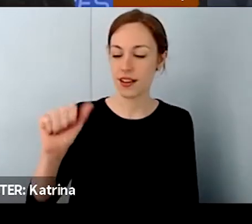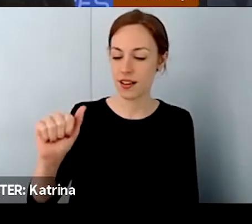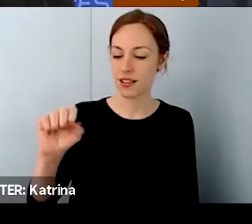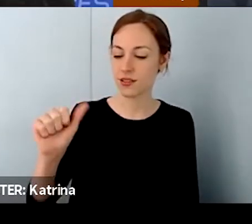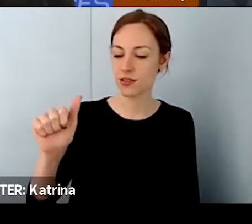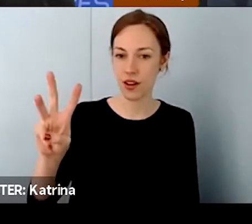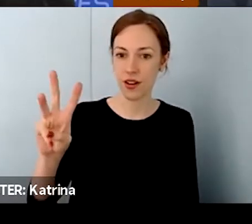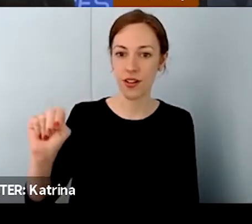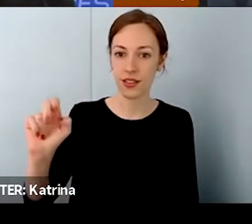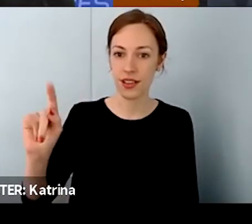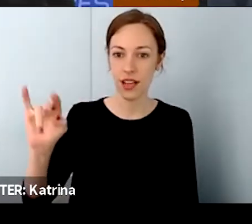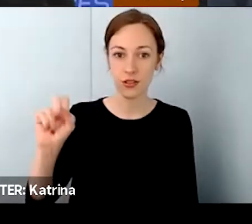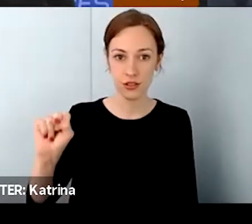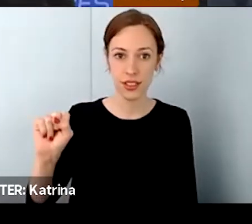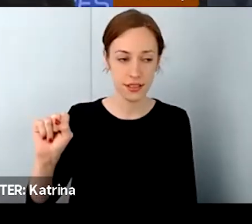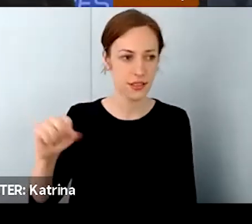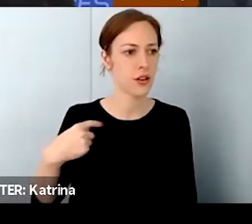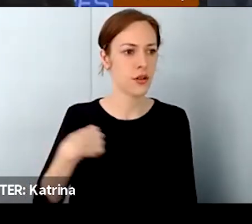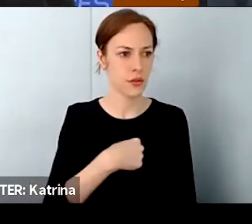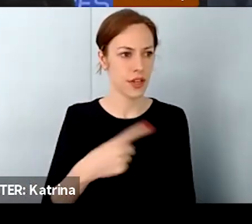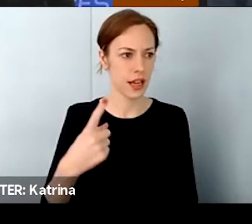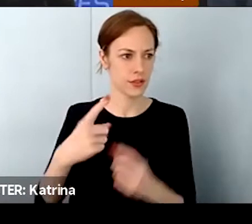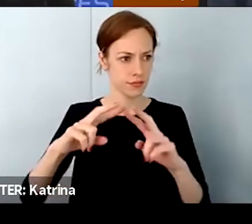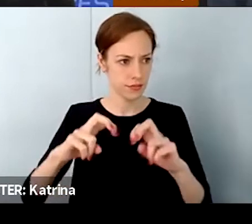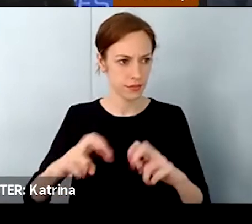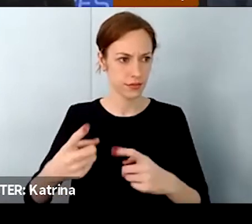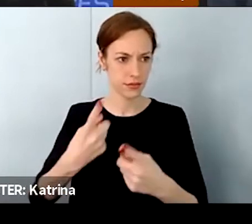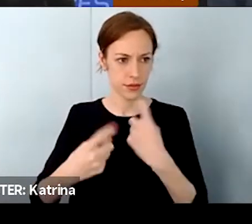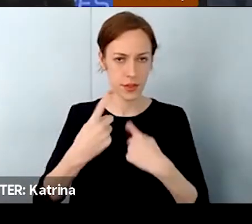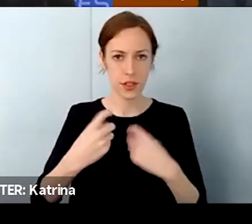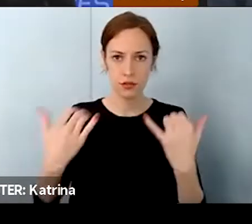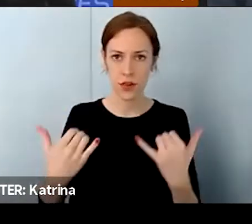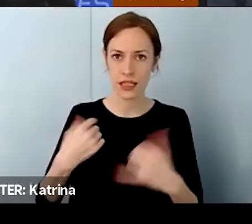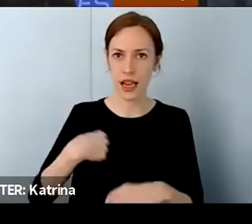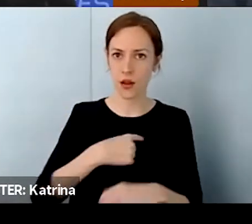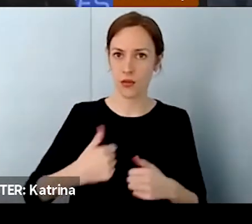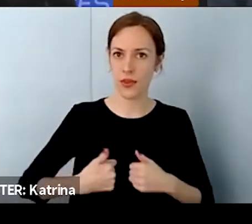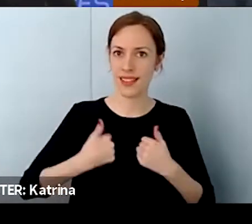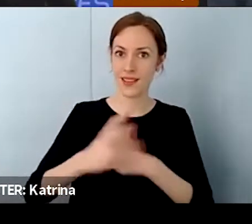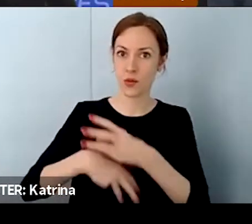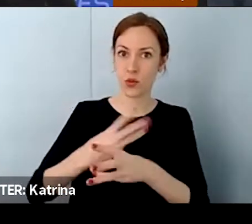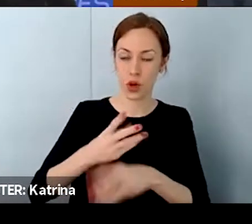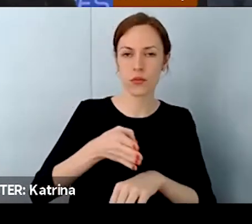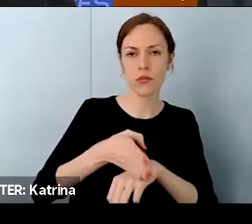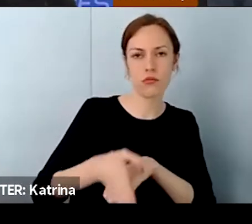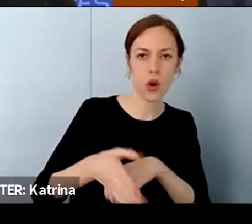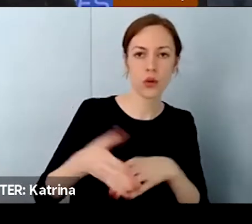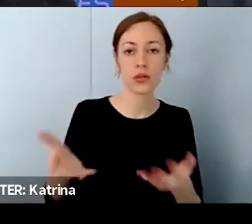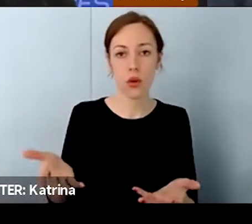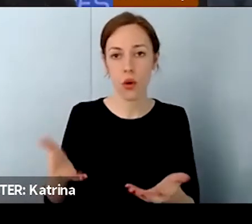What did it take for us to get here, and how can we be accountable to our part in history.